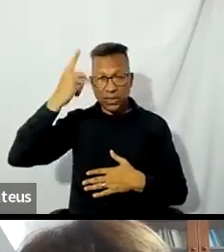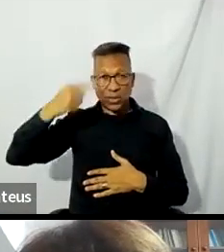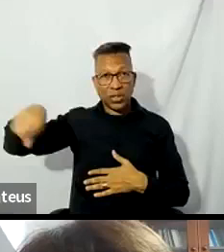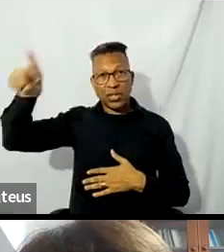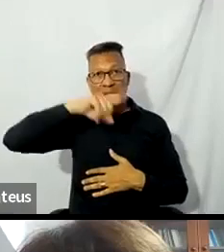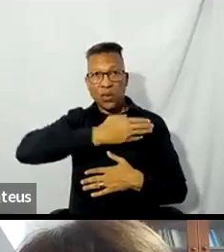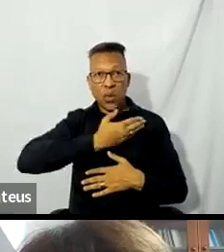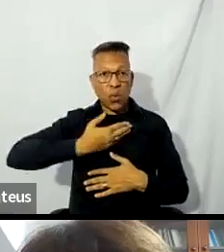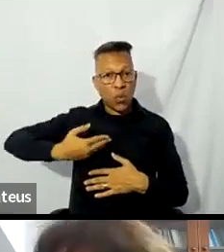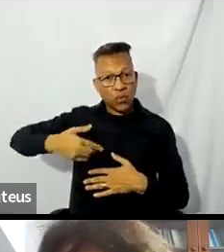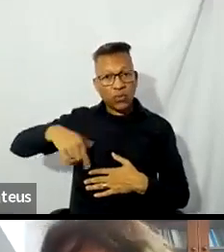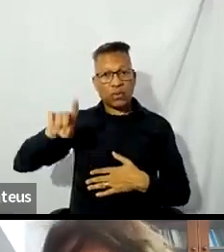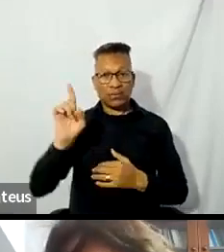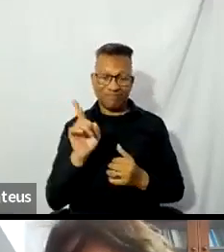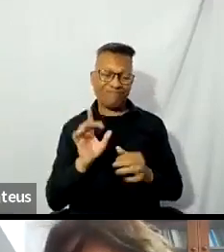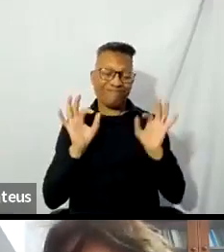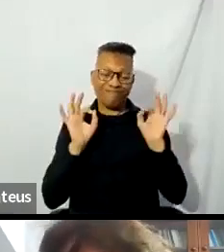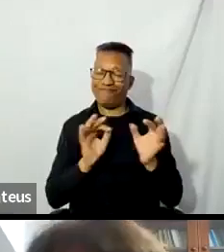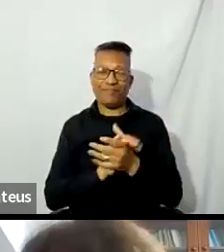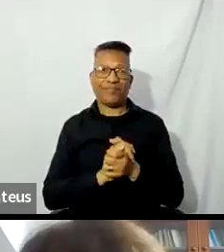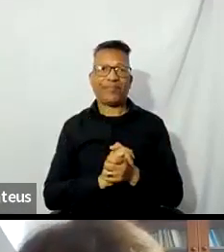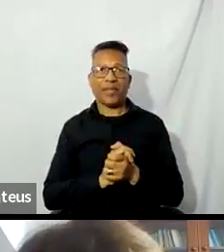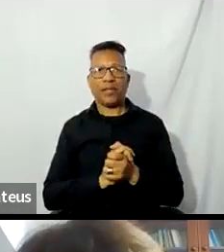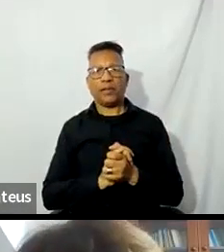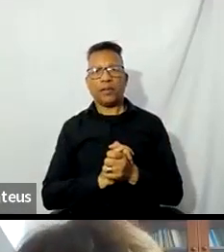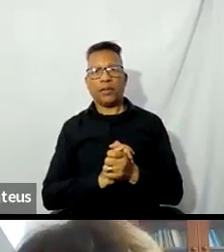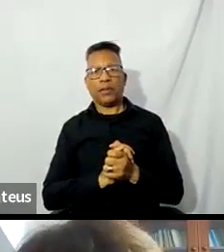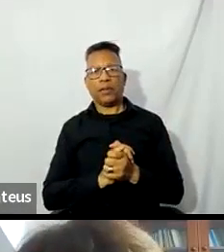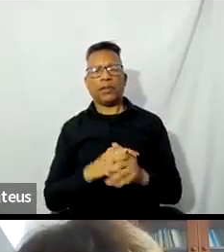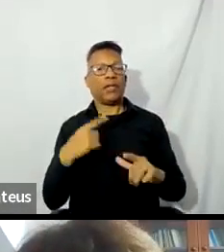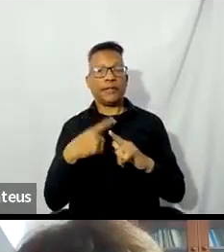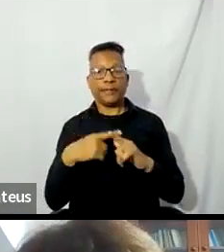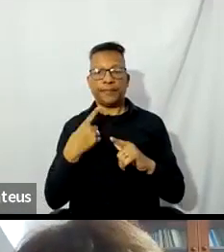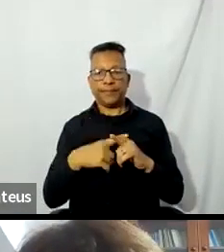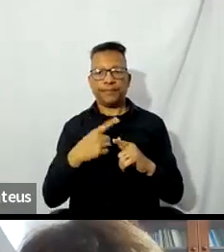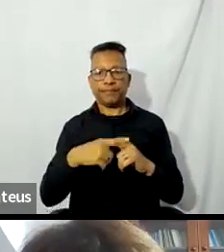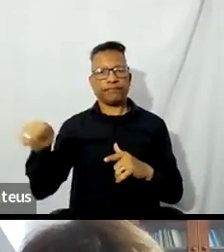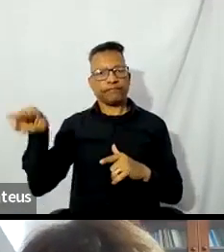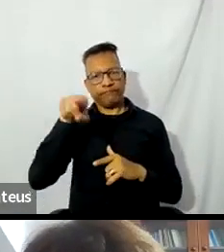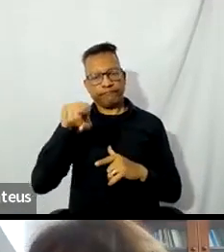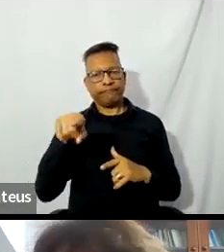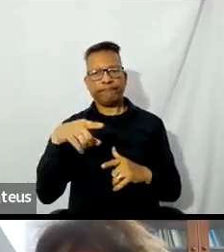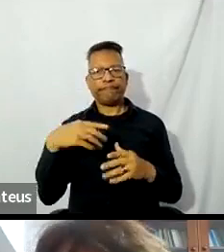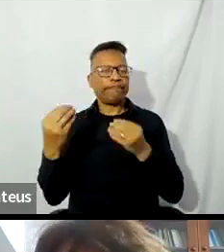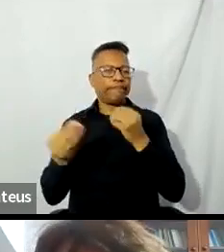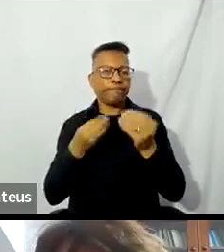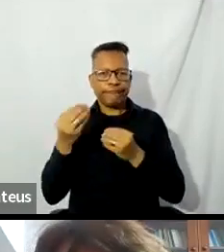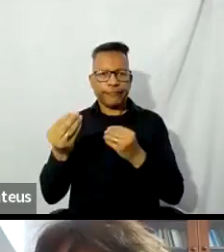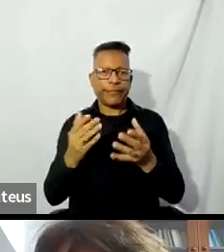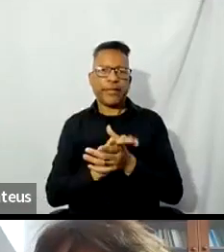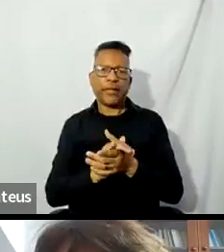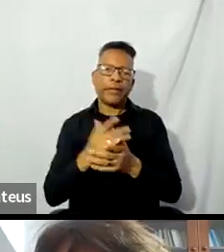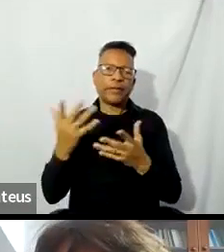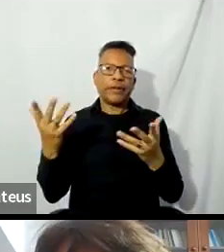of those people who rulers. They they appear as forms They they appears forms of f domination and coercion, but